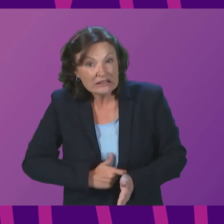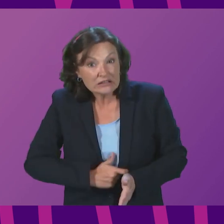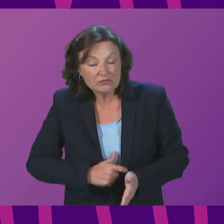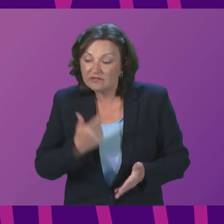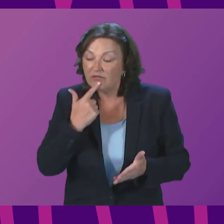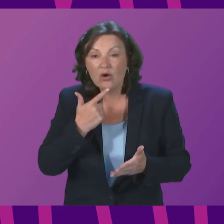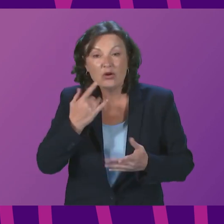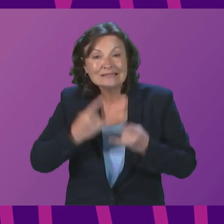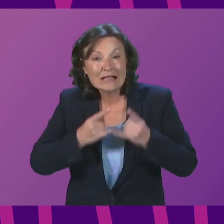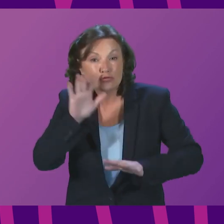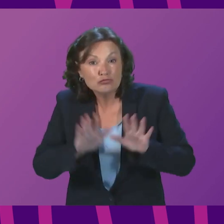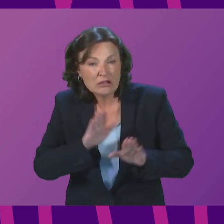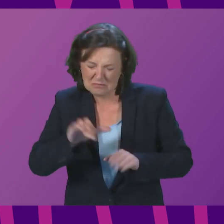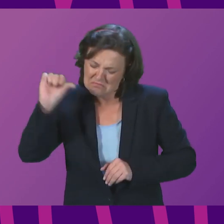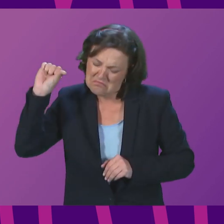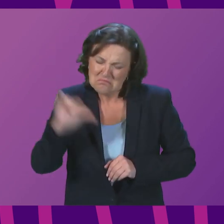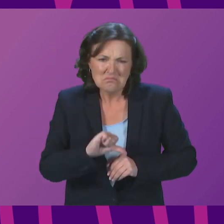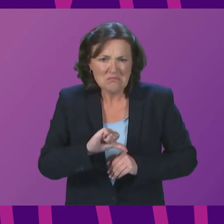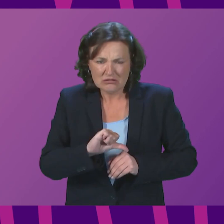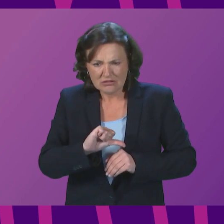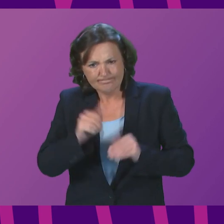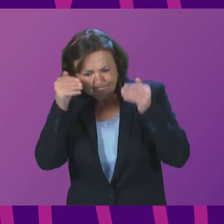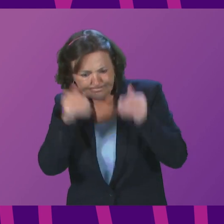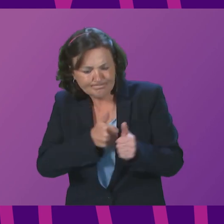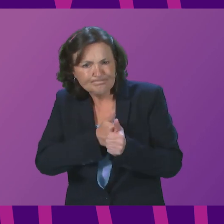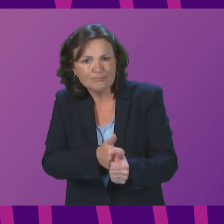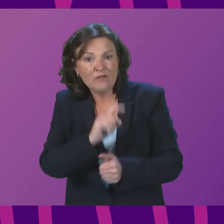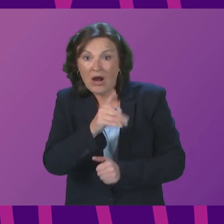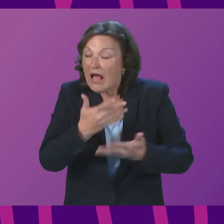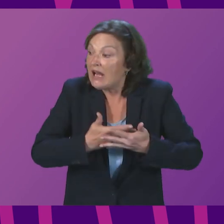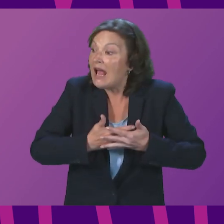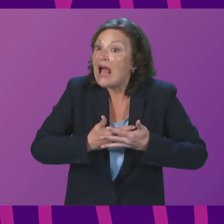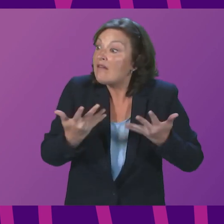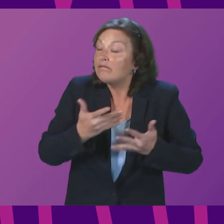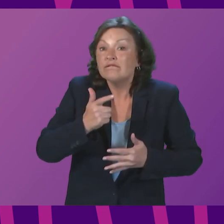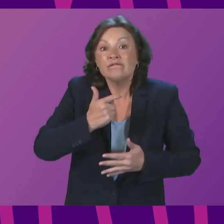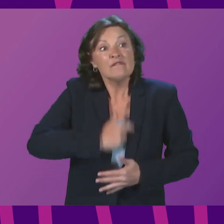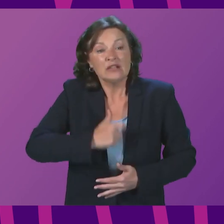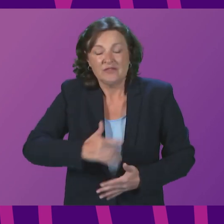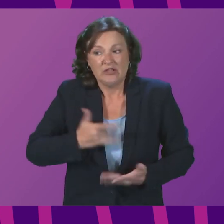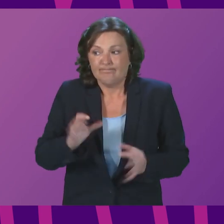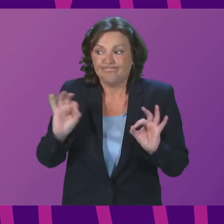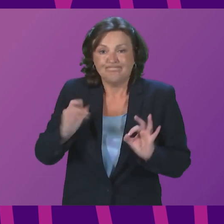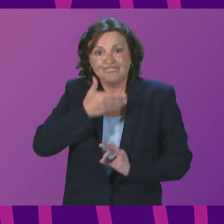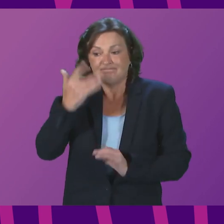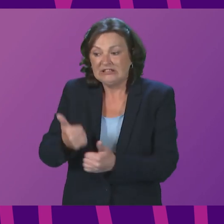If that does not happen, and if a victim feels that they have not been supported, the obligation